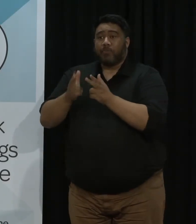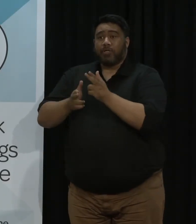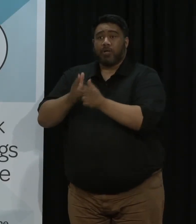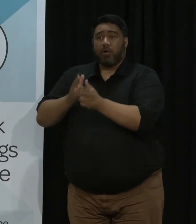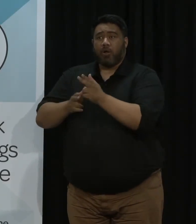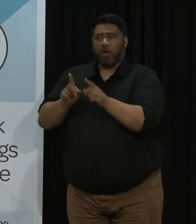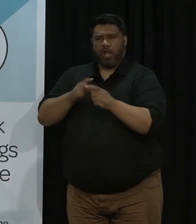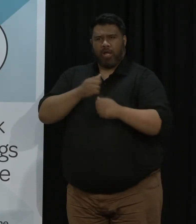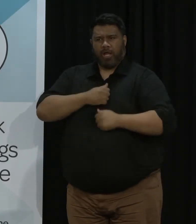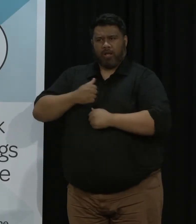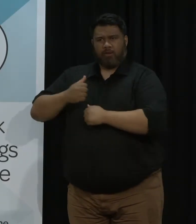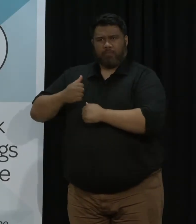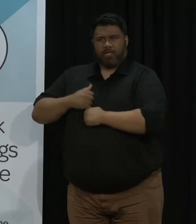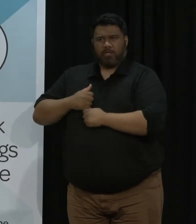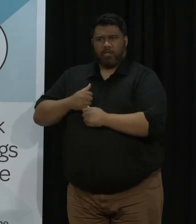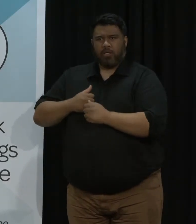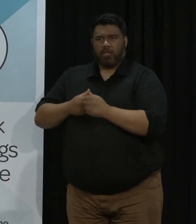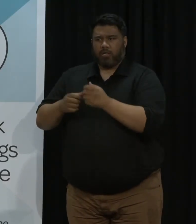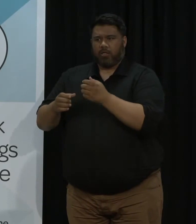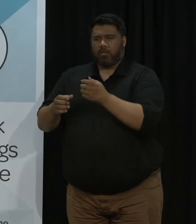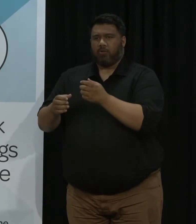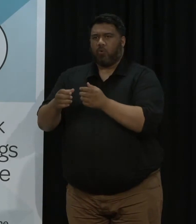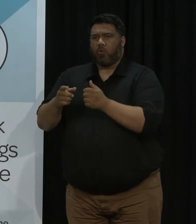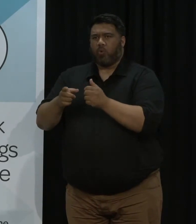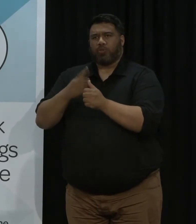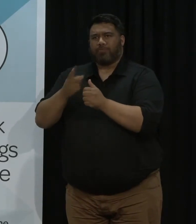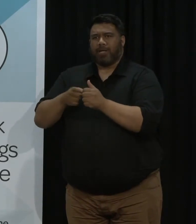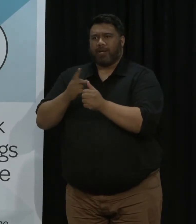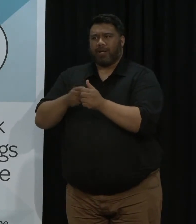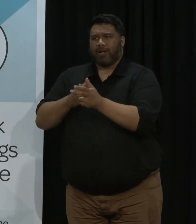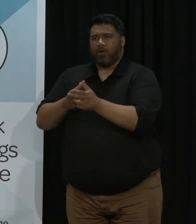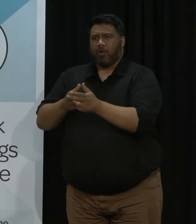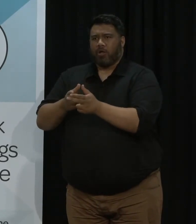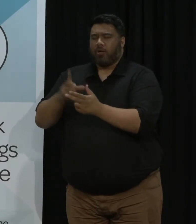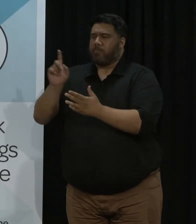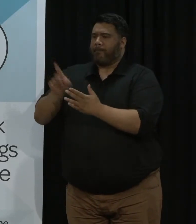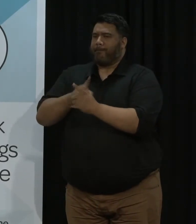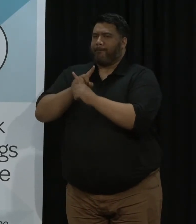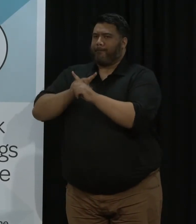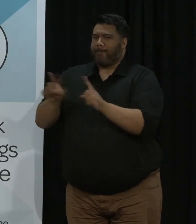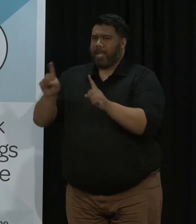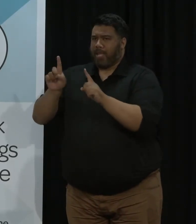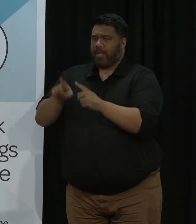we have moved on licensing. We